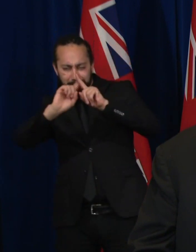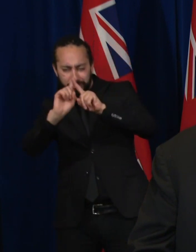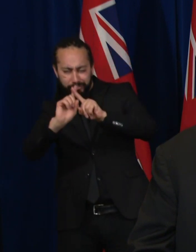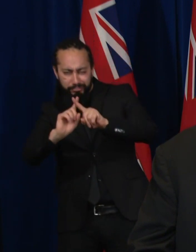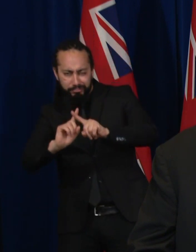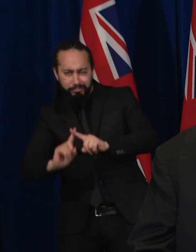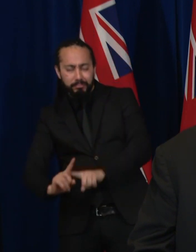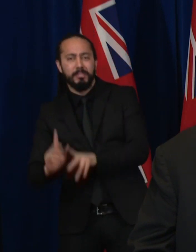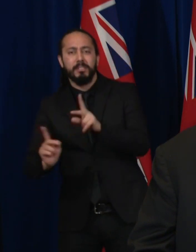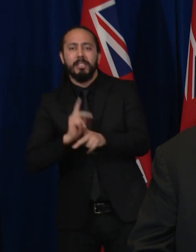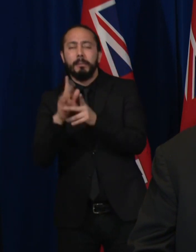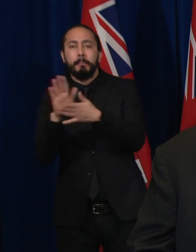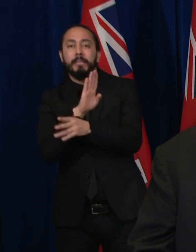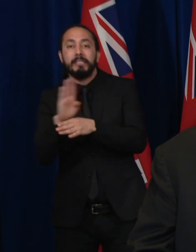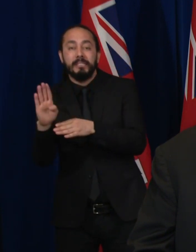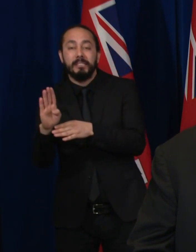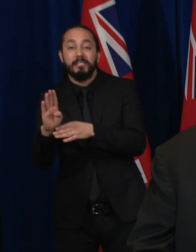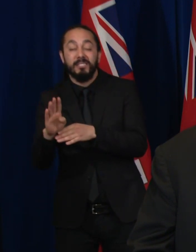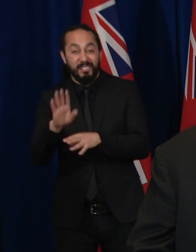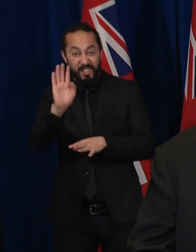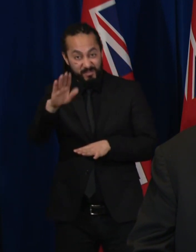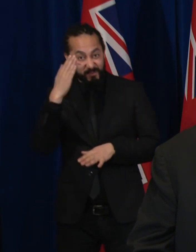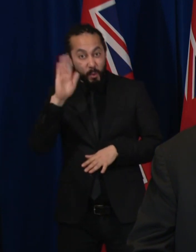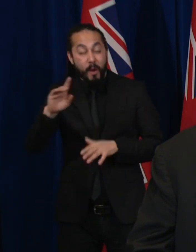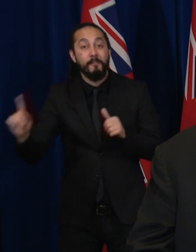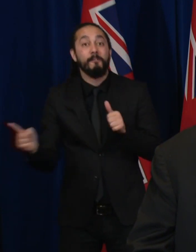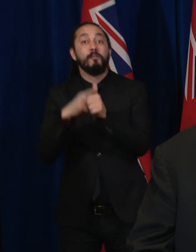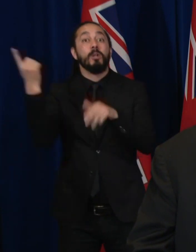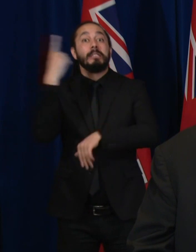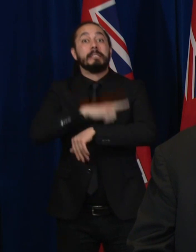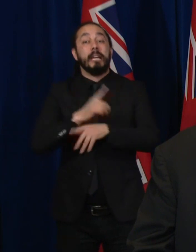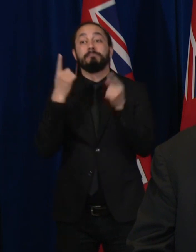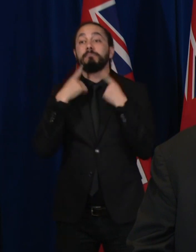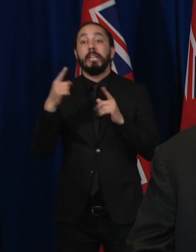first day, Christina, we had 53,000 calls and we have a whole team on it